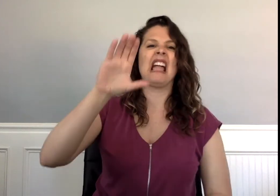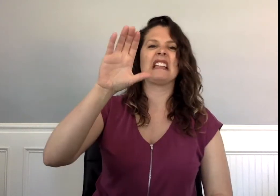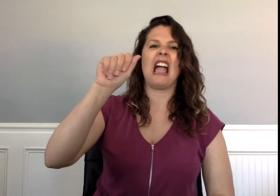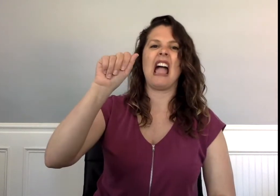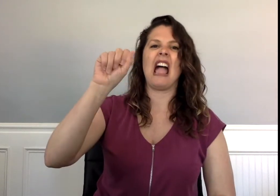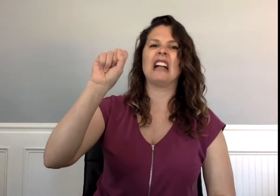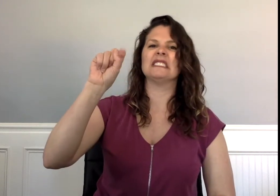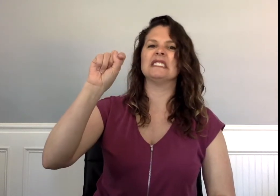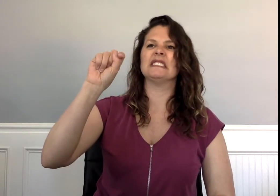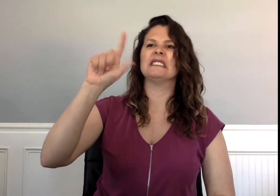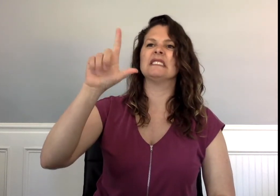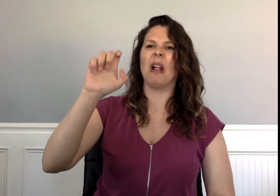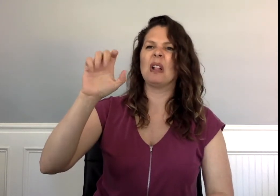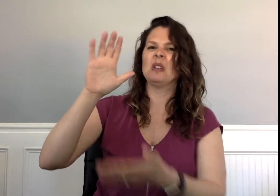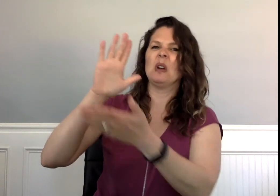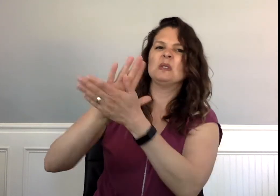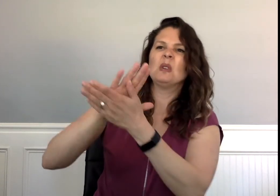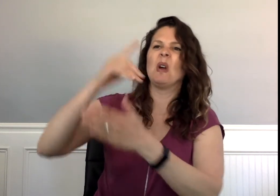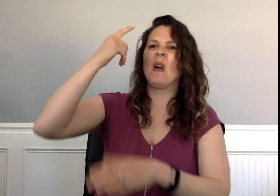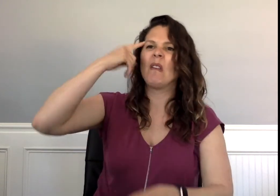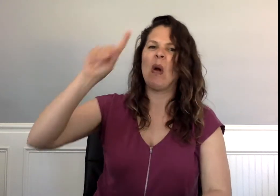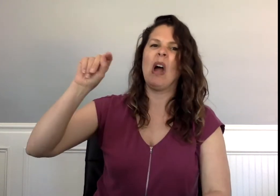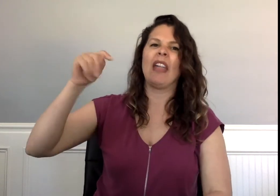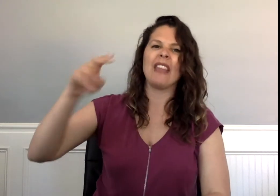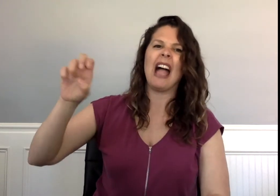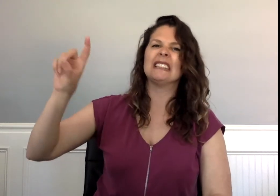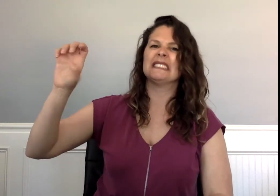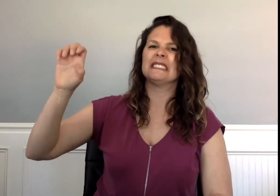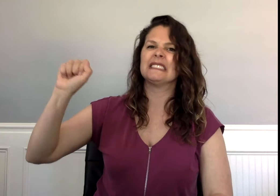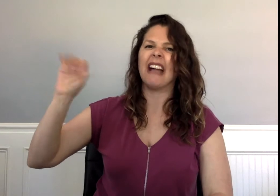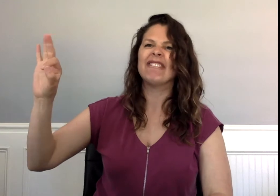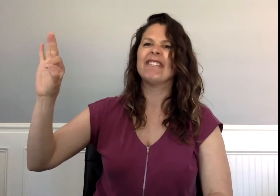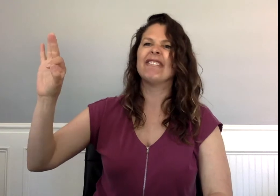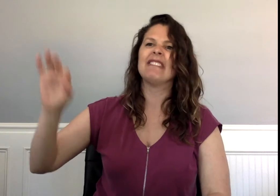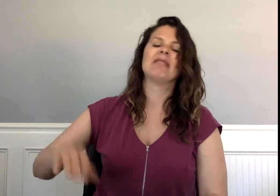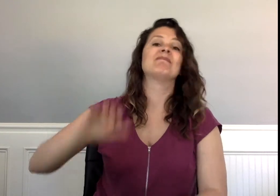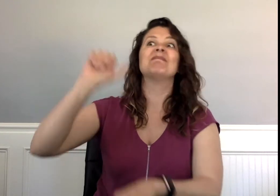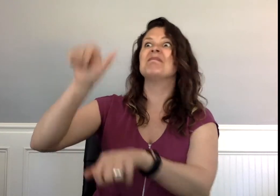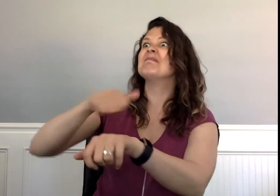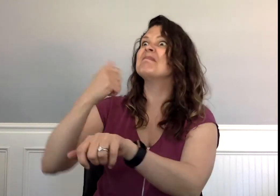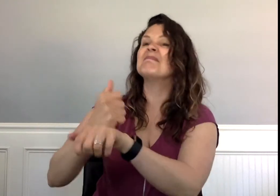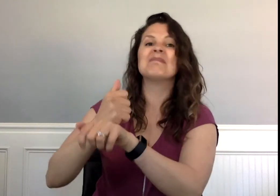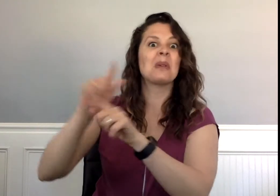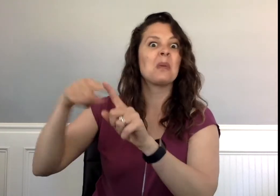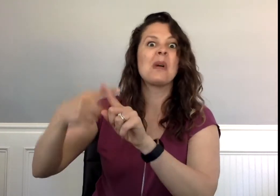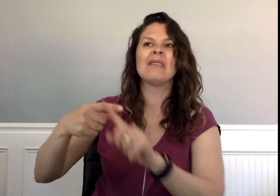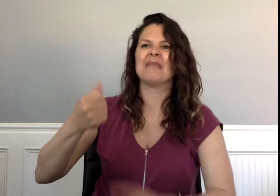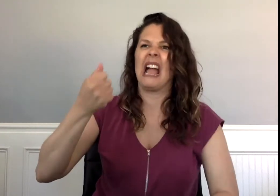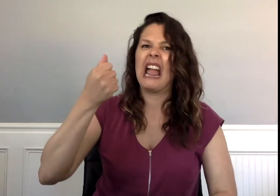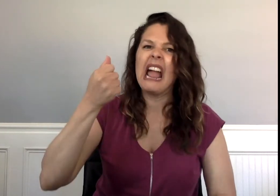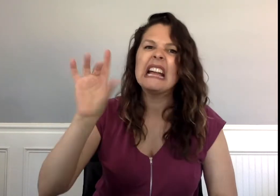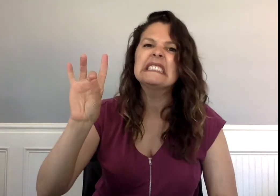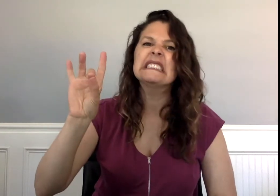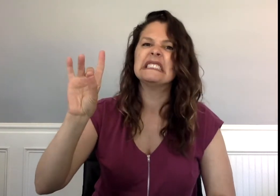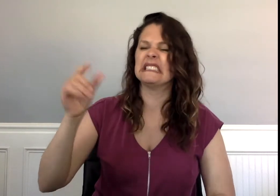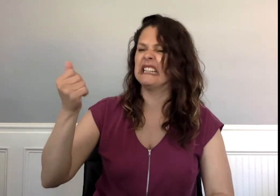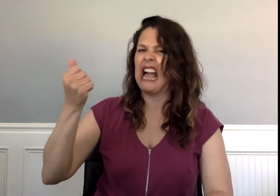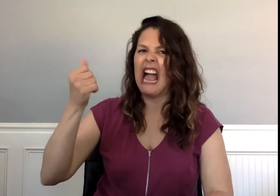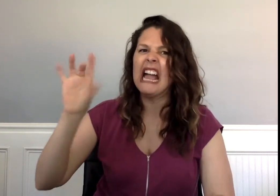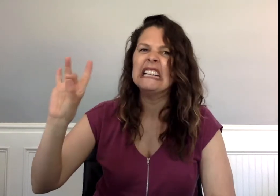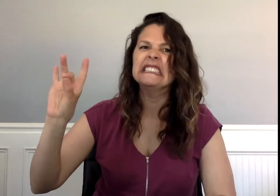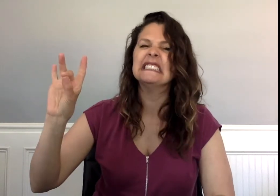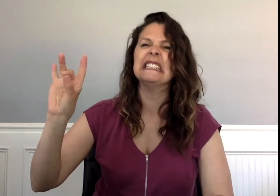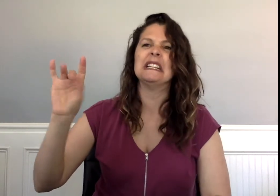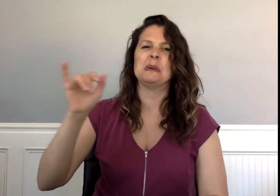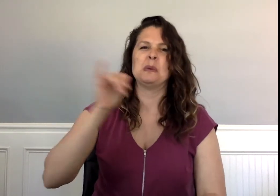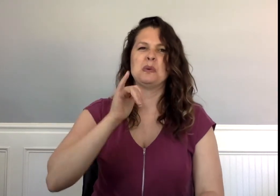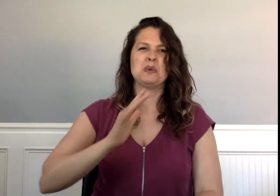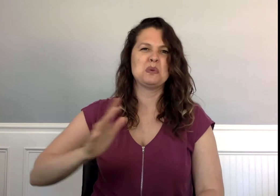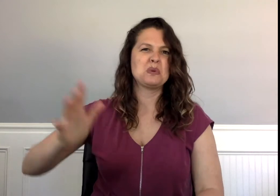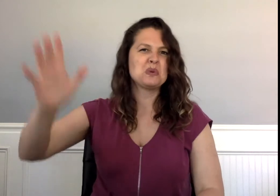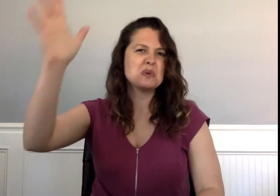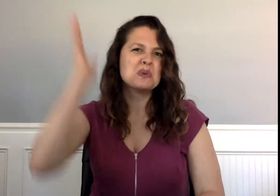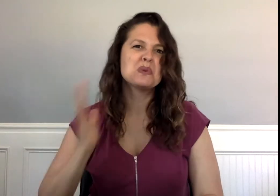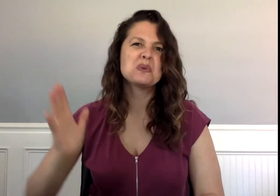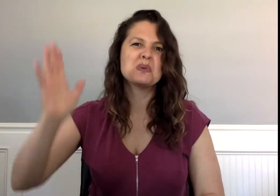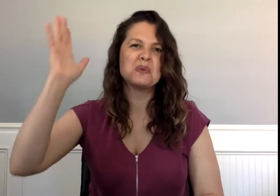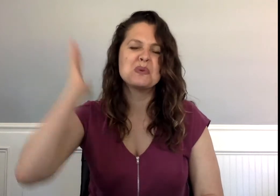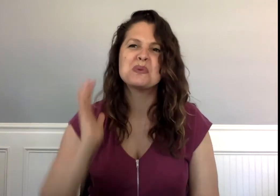"CASTLE SCHOOL FOR THE DEAF Founded 1818." Long time ago.